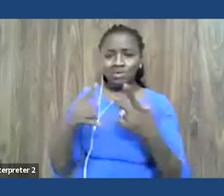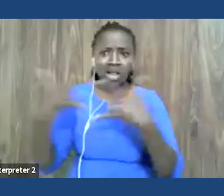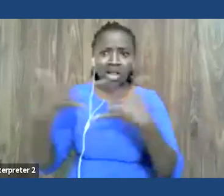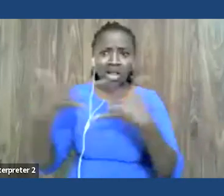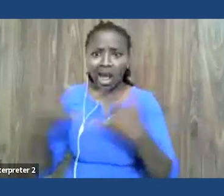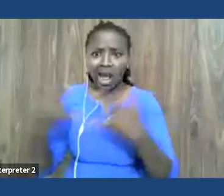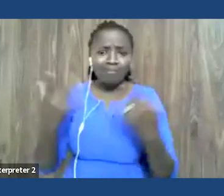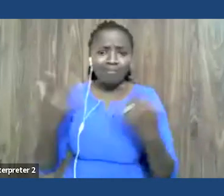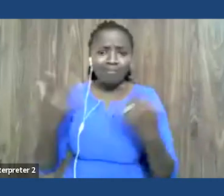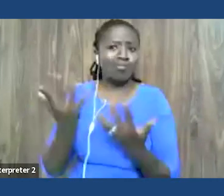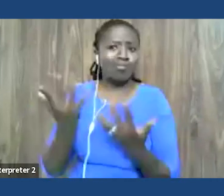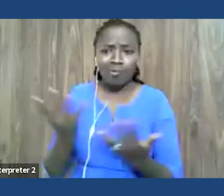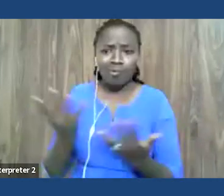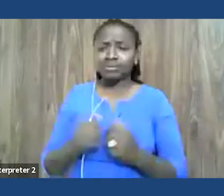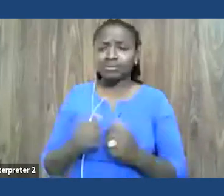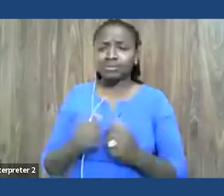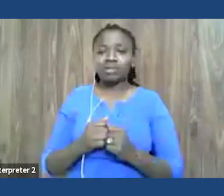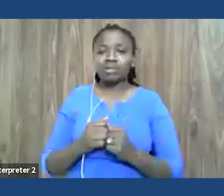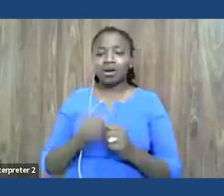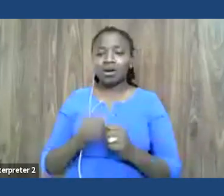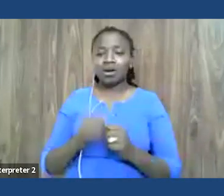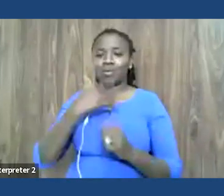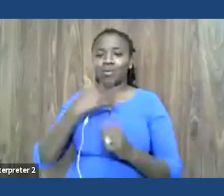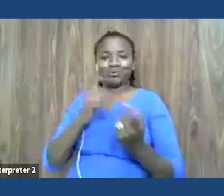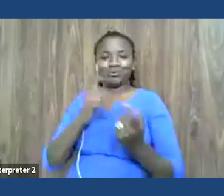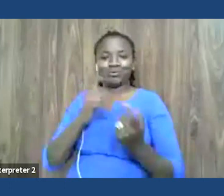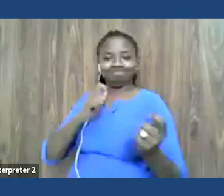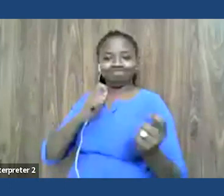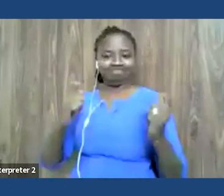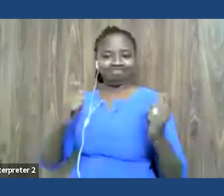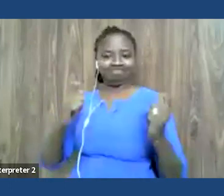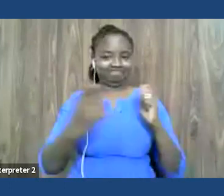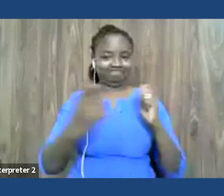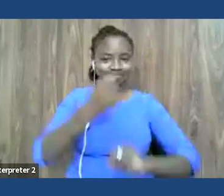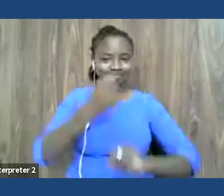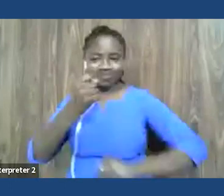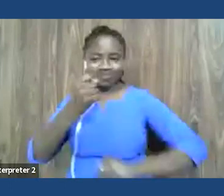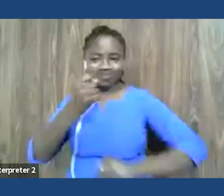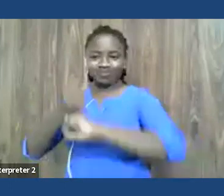persons around the globe is changing rapidly. In a lot of ways in positive ways.